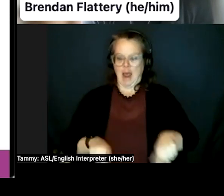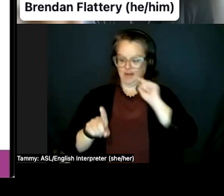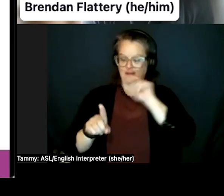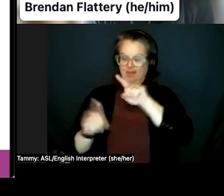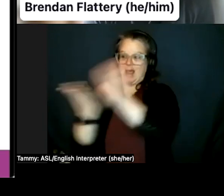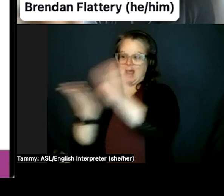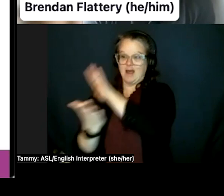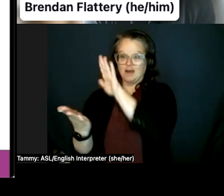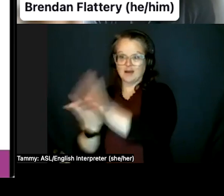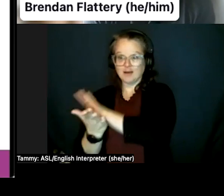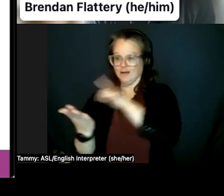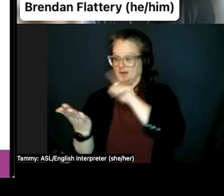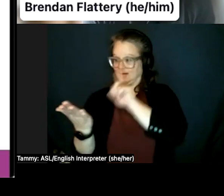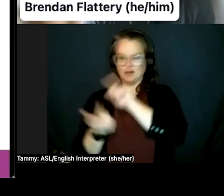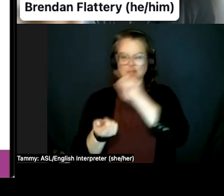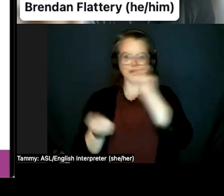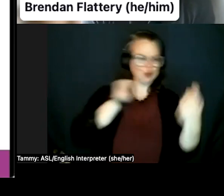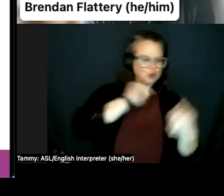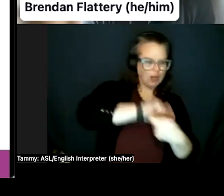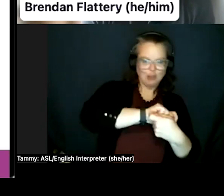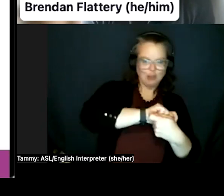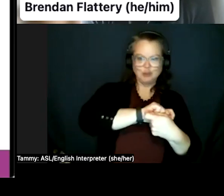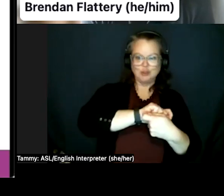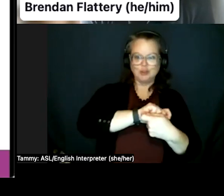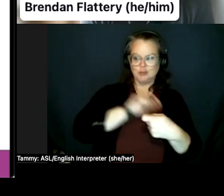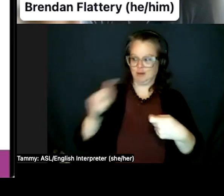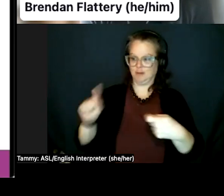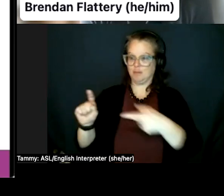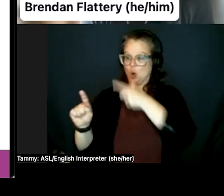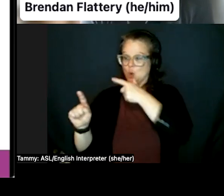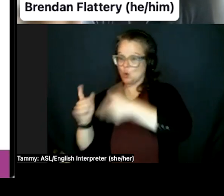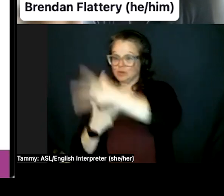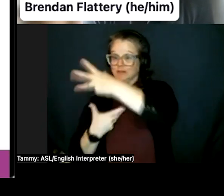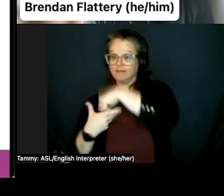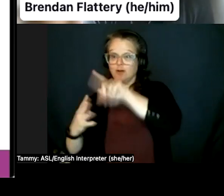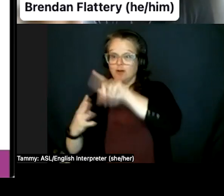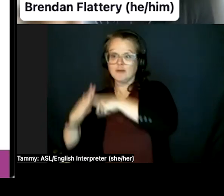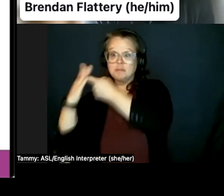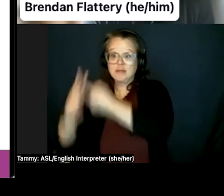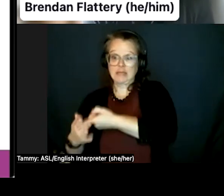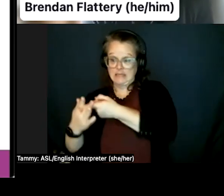the users that were on before. So you can have a lot of version control problems from one document